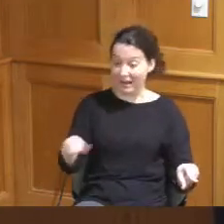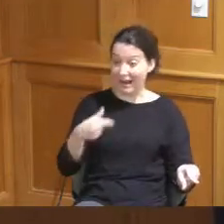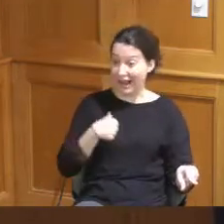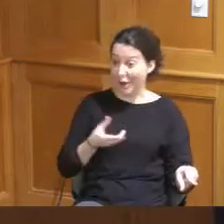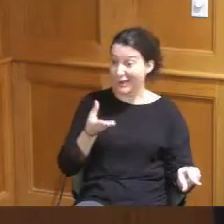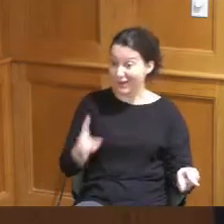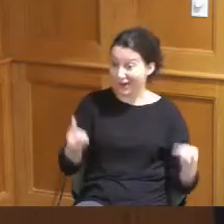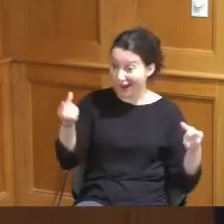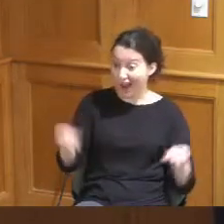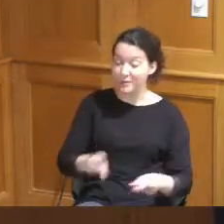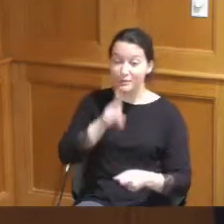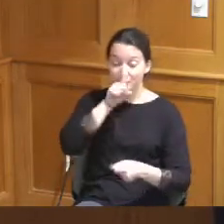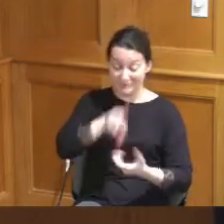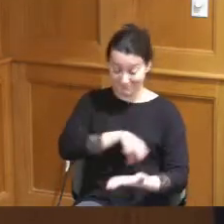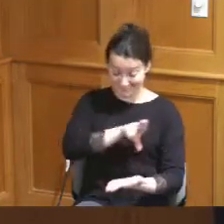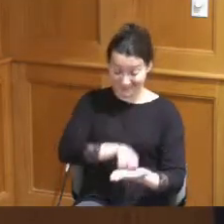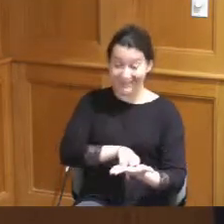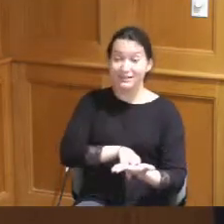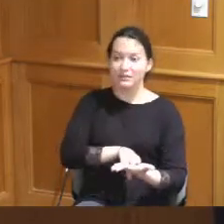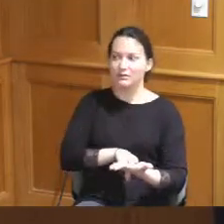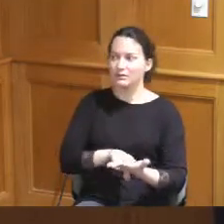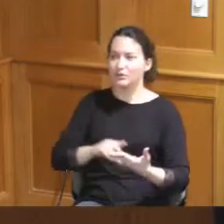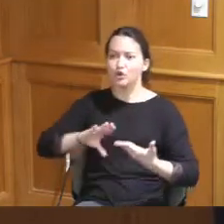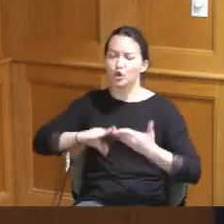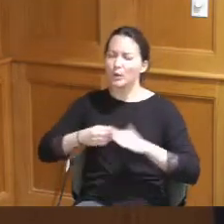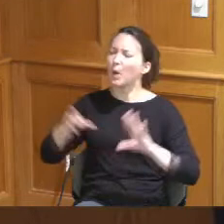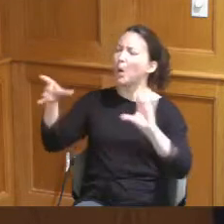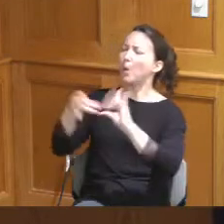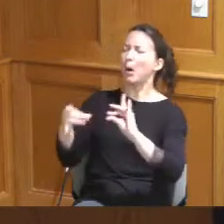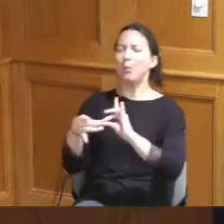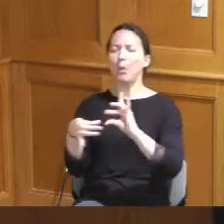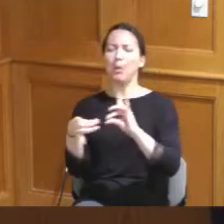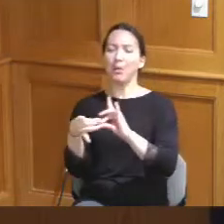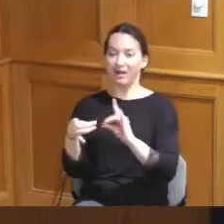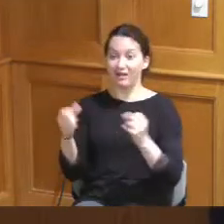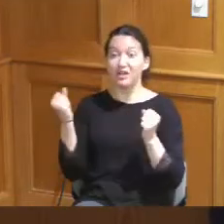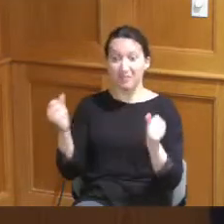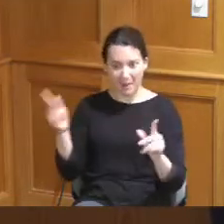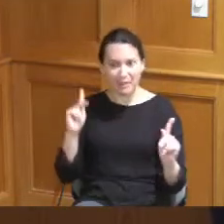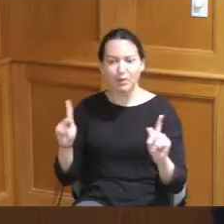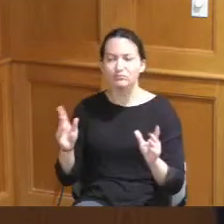they were making the commitment to the community and a lot of people community have asked about